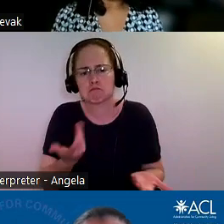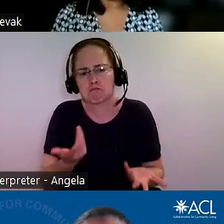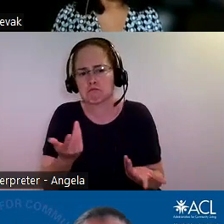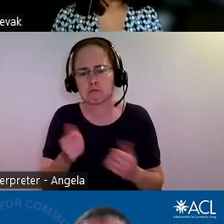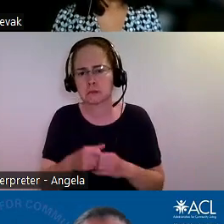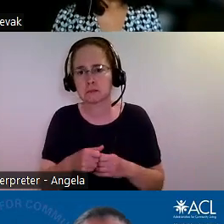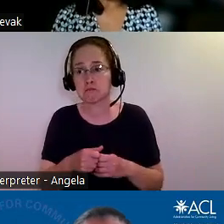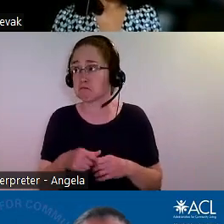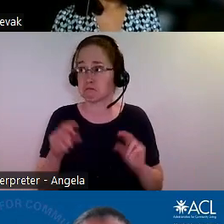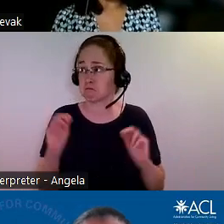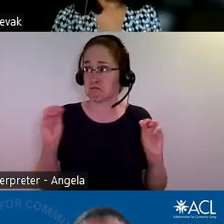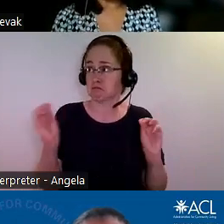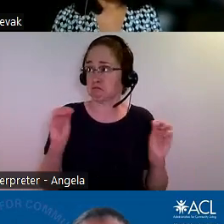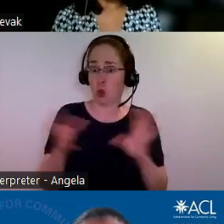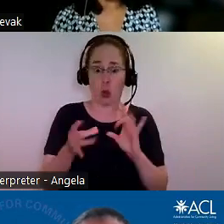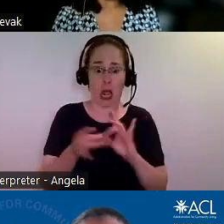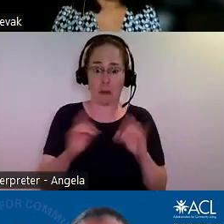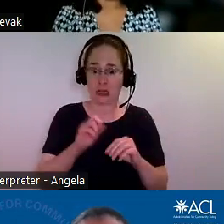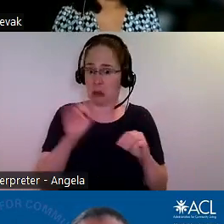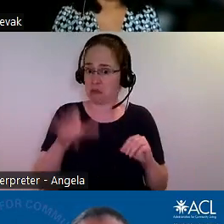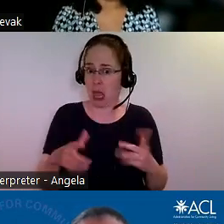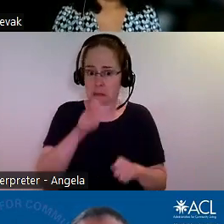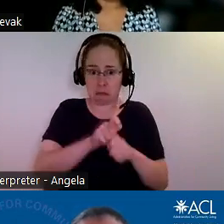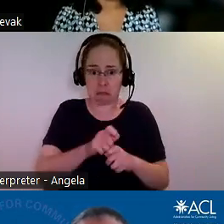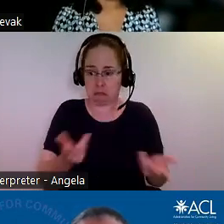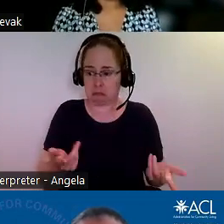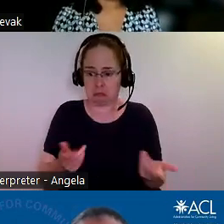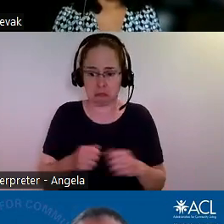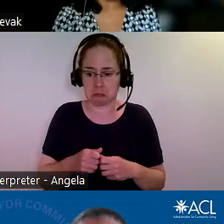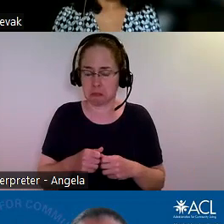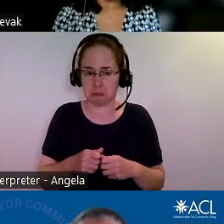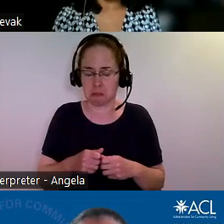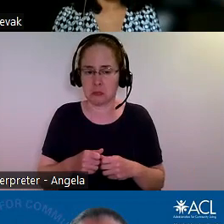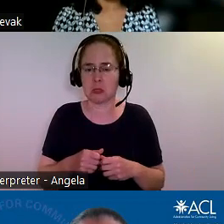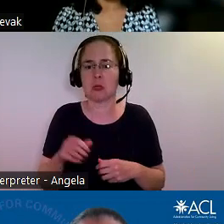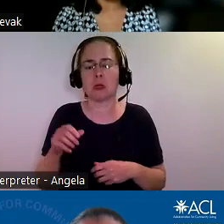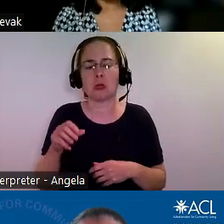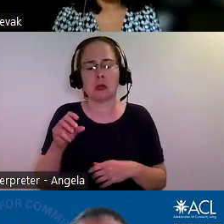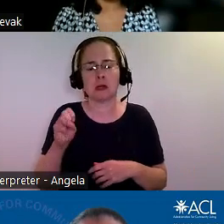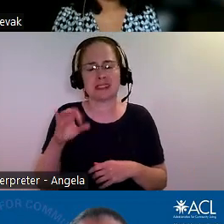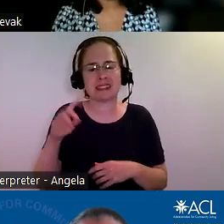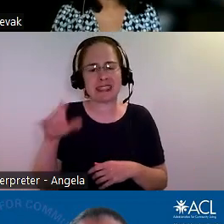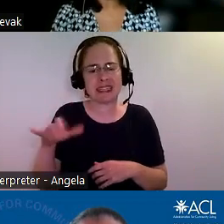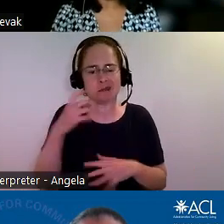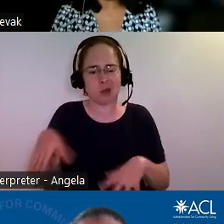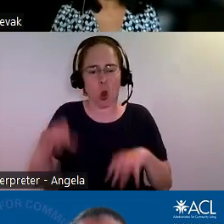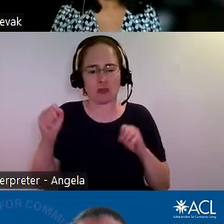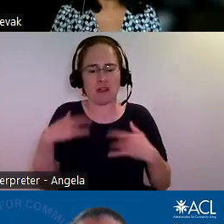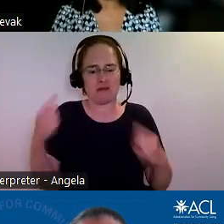(Purvi Sevak) No, nobody did comment on that. I will say that we, Sydney hosted an event this July